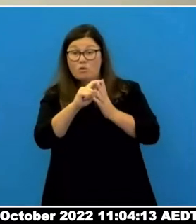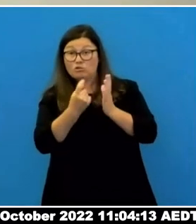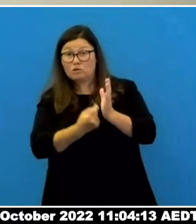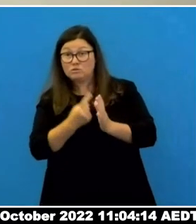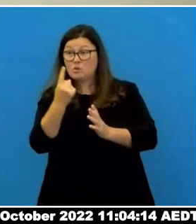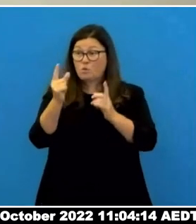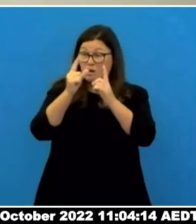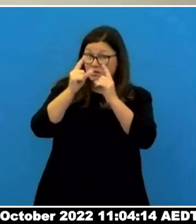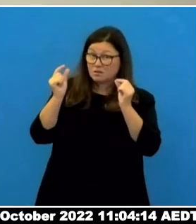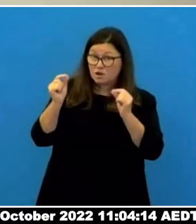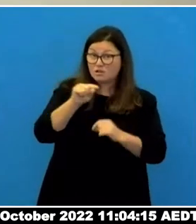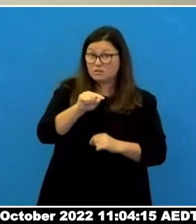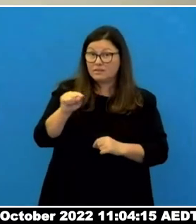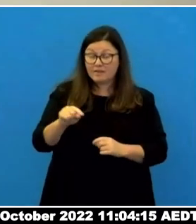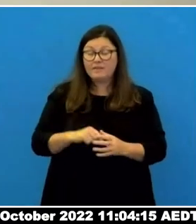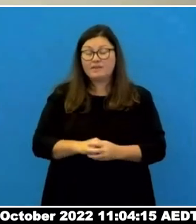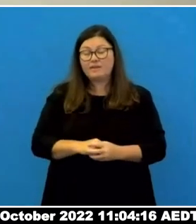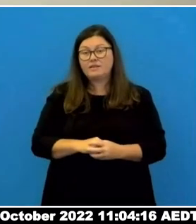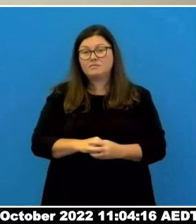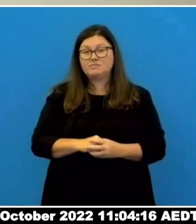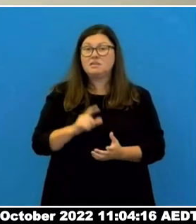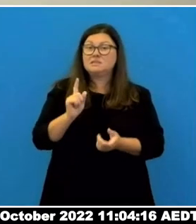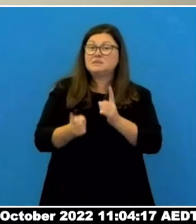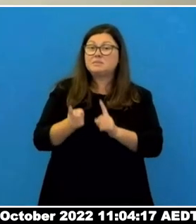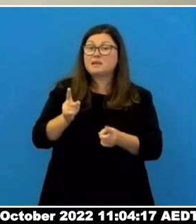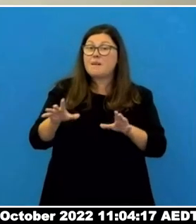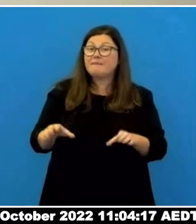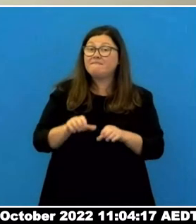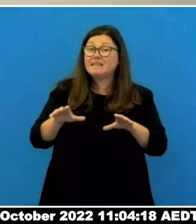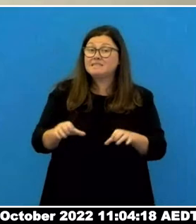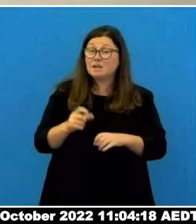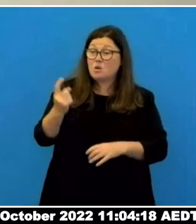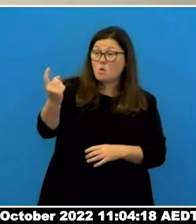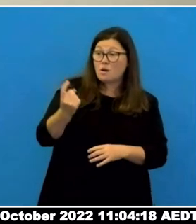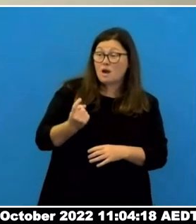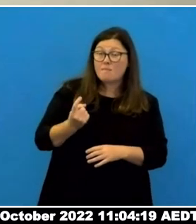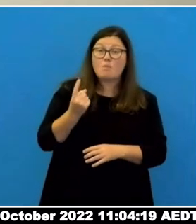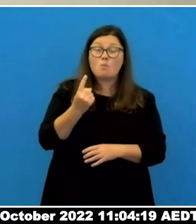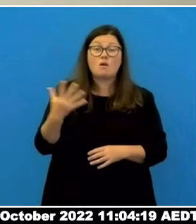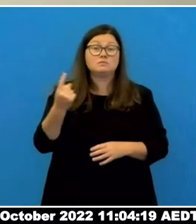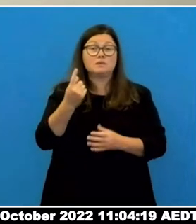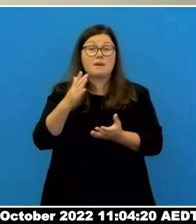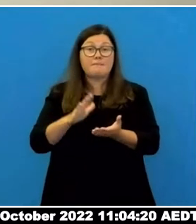a physiotherapist would come about once a month, and that was the only disability support I received